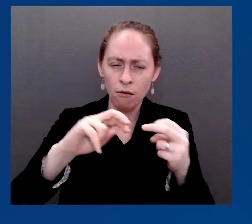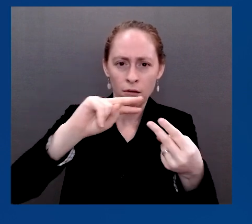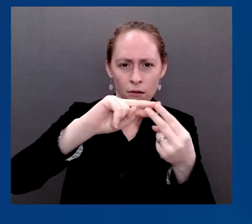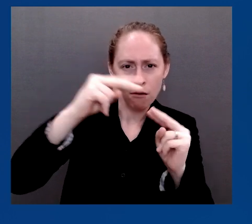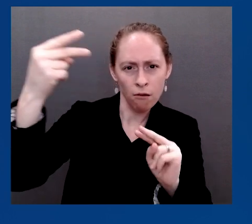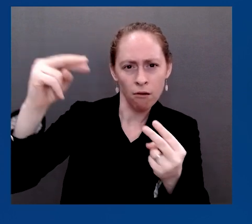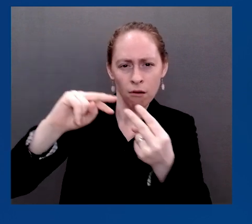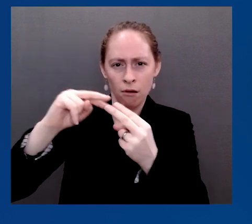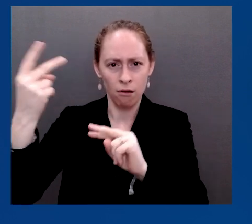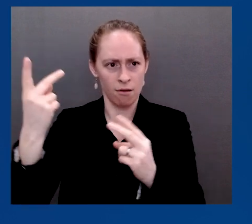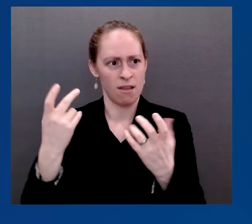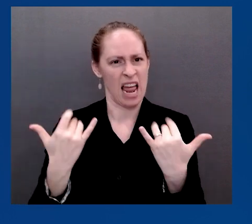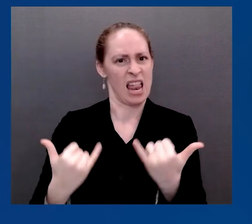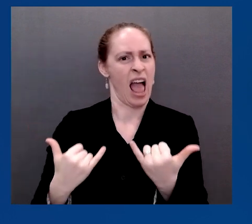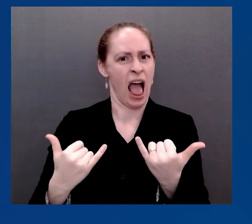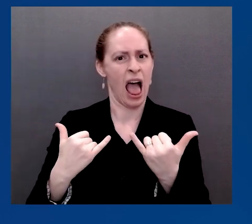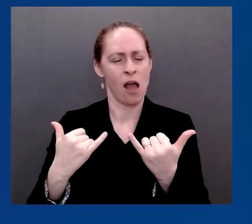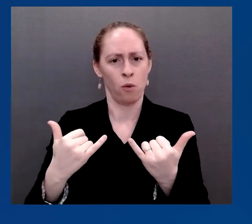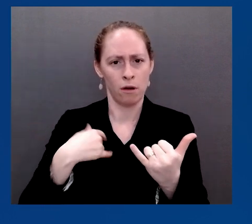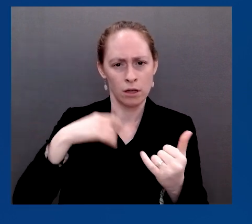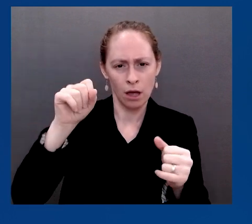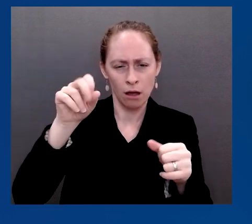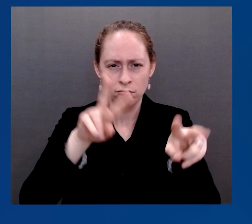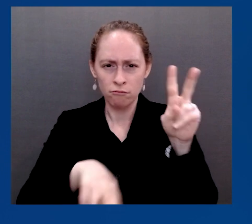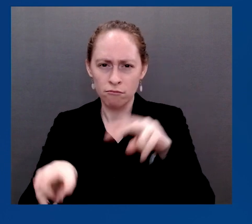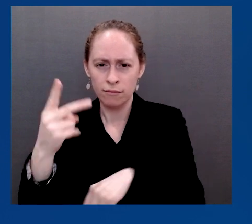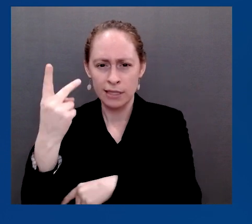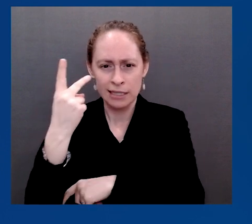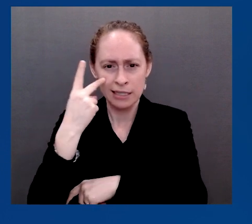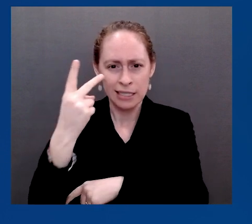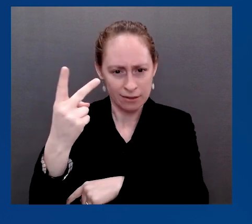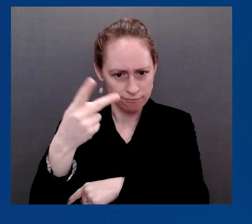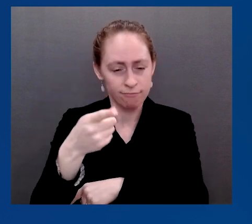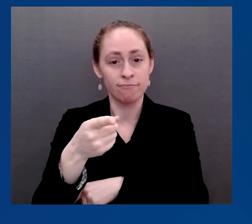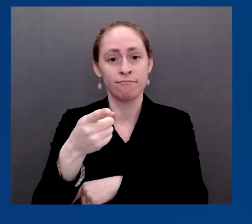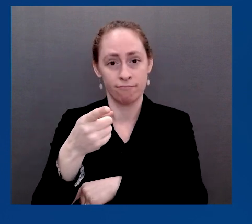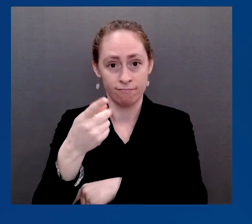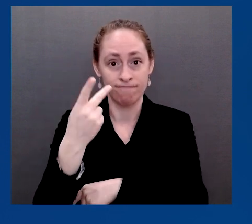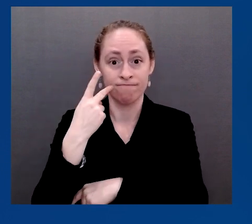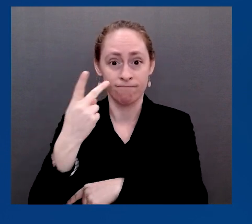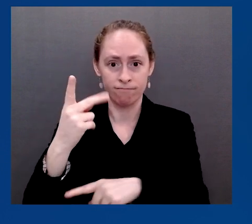of variant proportions for the last 14 weeks. Omicron, shown in pink and purple,